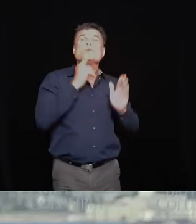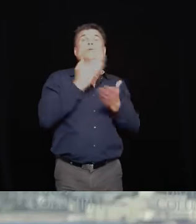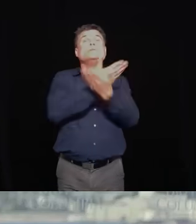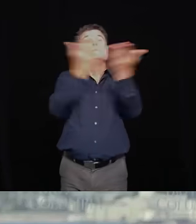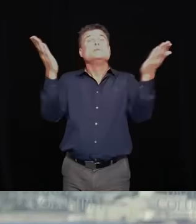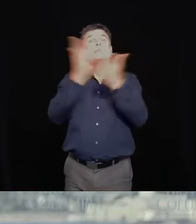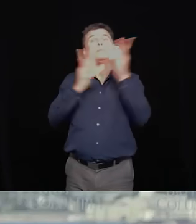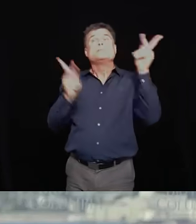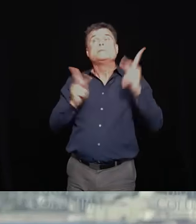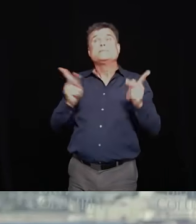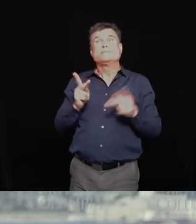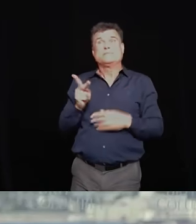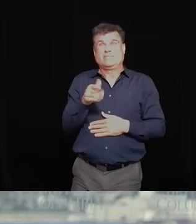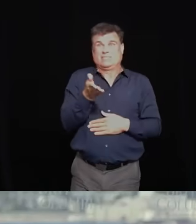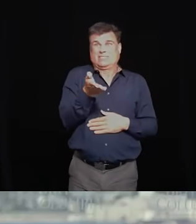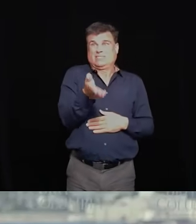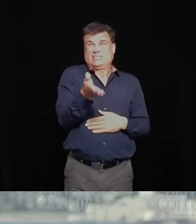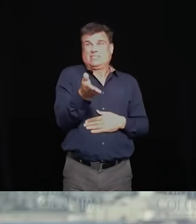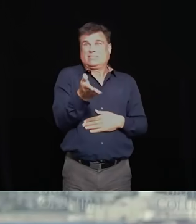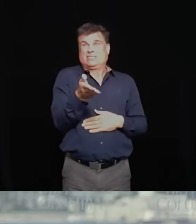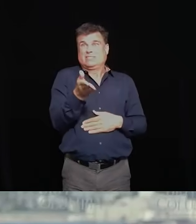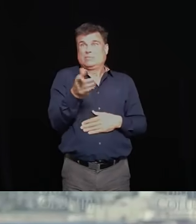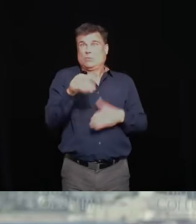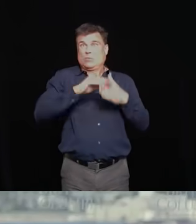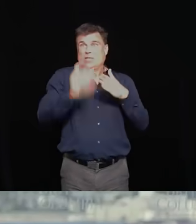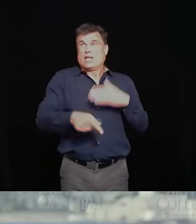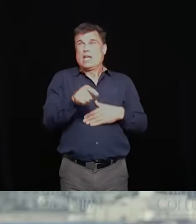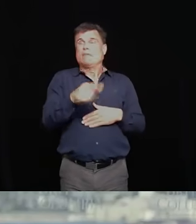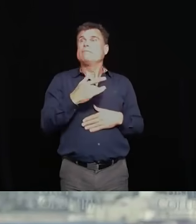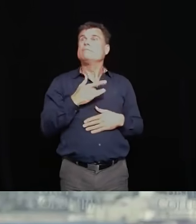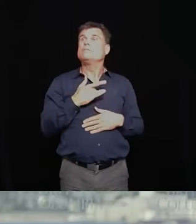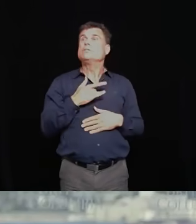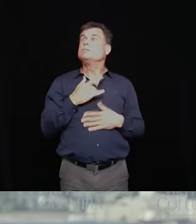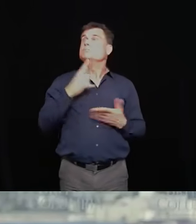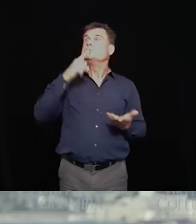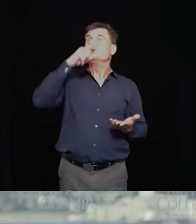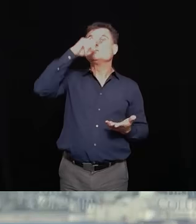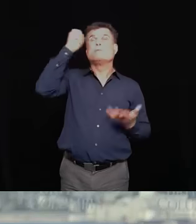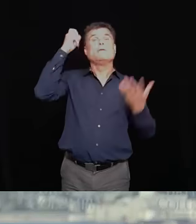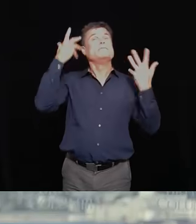then to now on the surgical renewal update. I think we can move forward here as you know